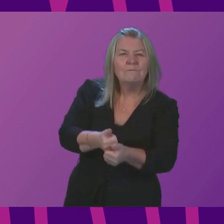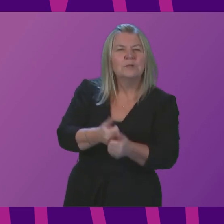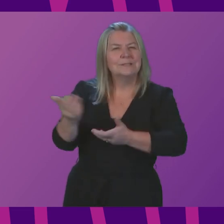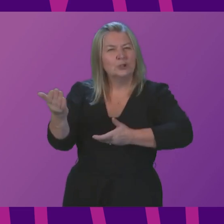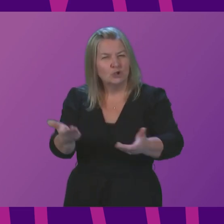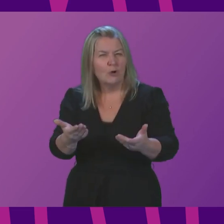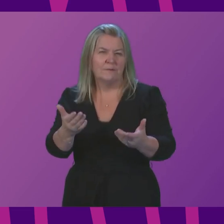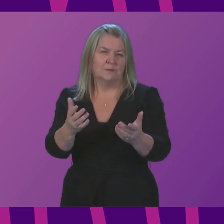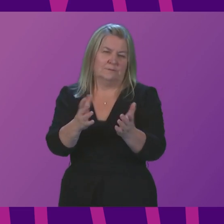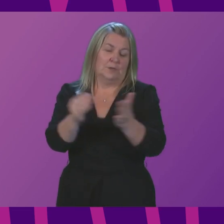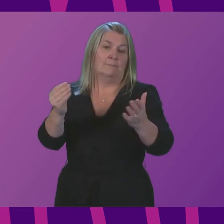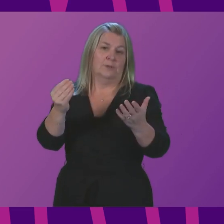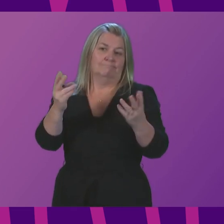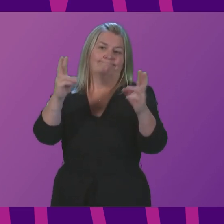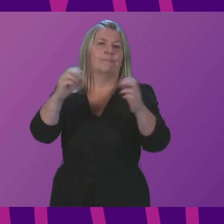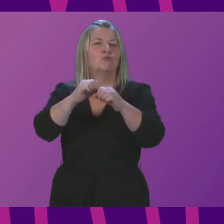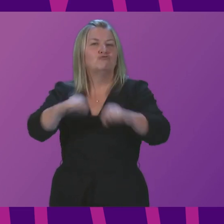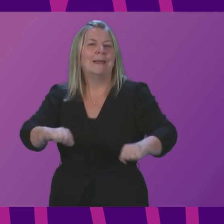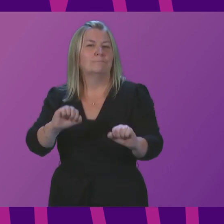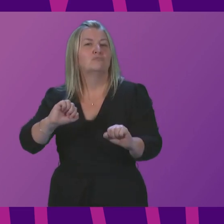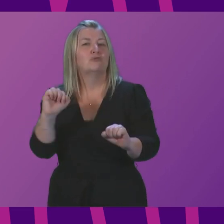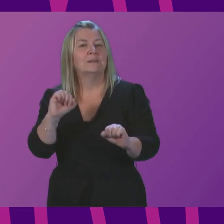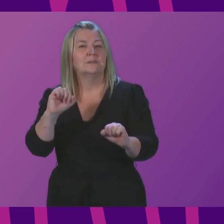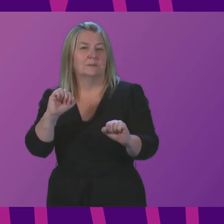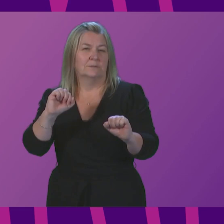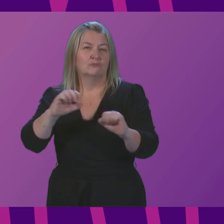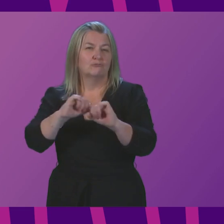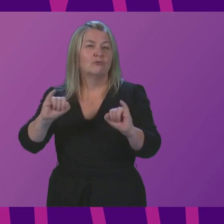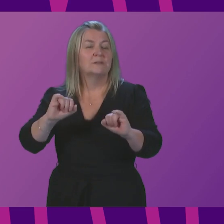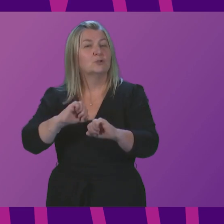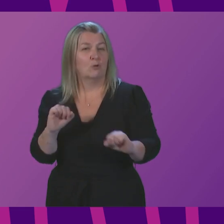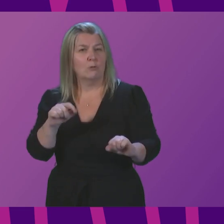play in helping victims to come forward and engage with the justice process, which is